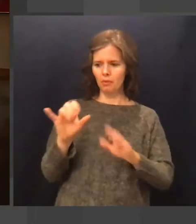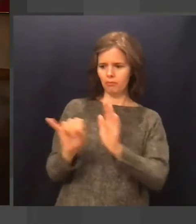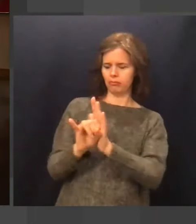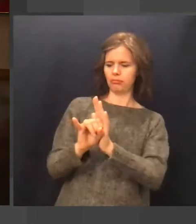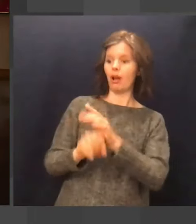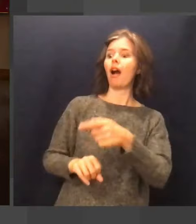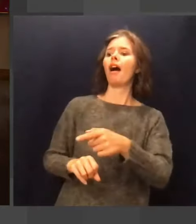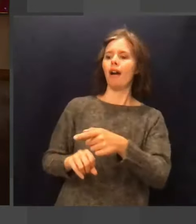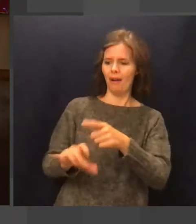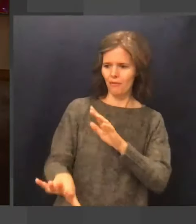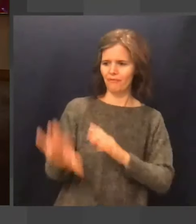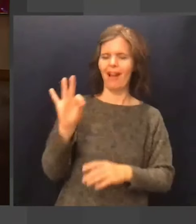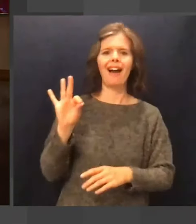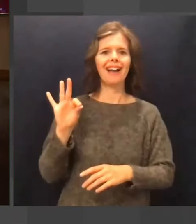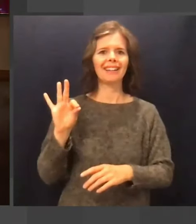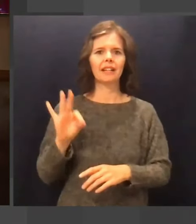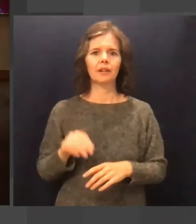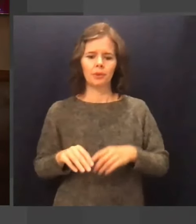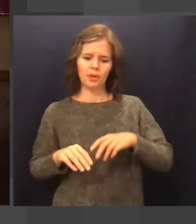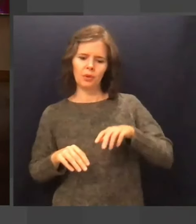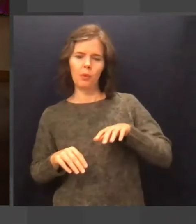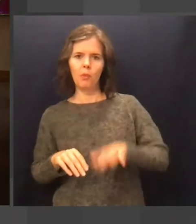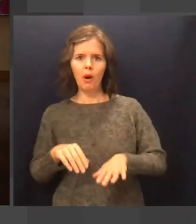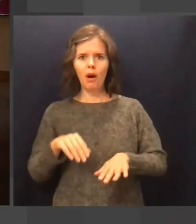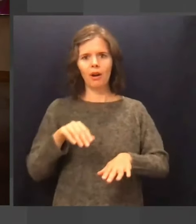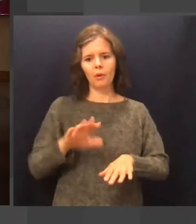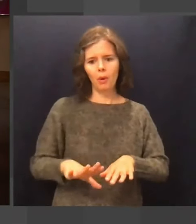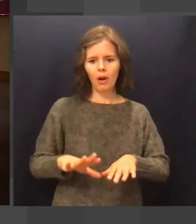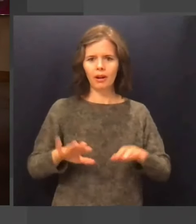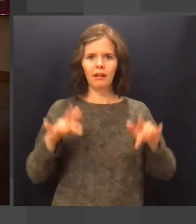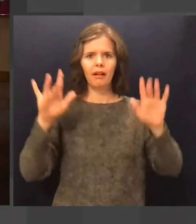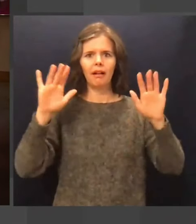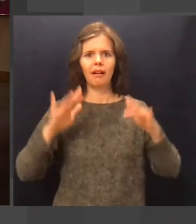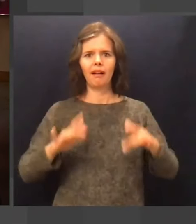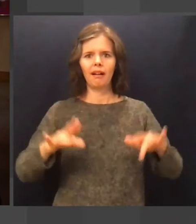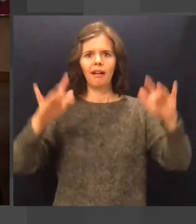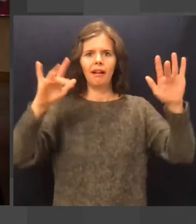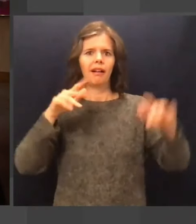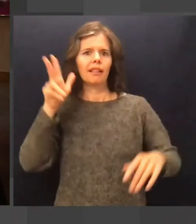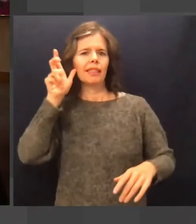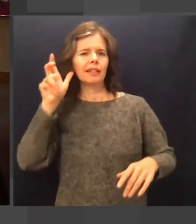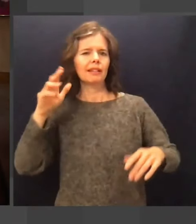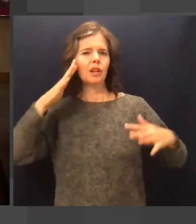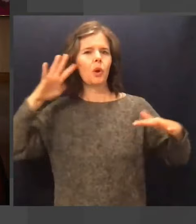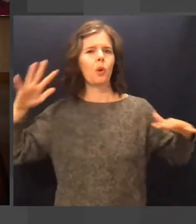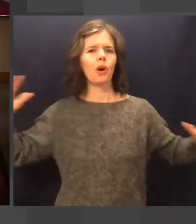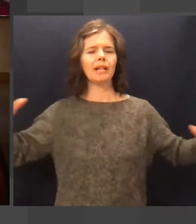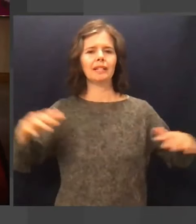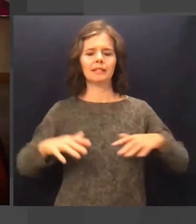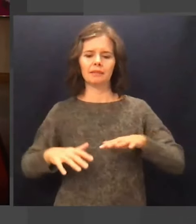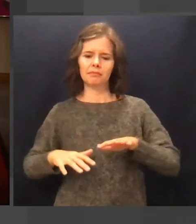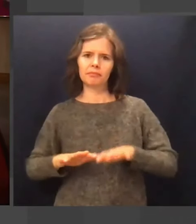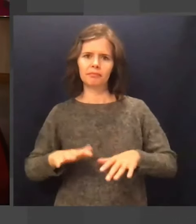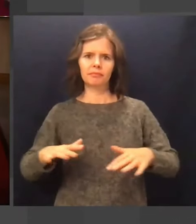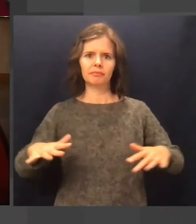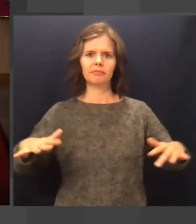BECAUSE IT'S BEAUTIFUL AND WHEN YOU WALK ON THE CRYSTALS YOU HEAR THE SOUNDS.